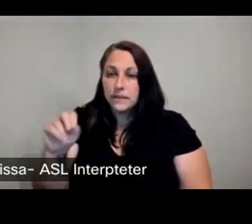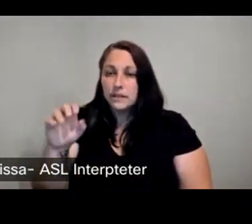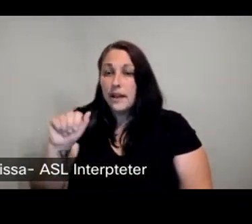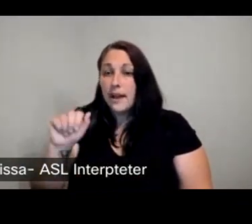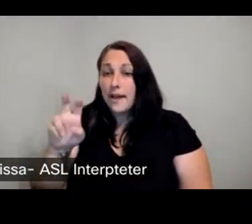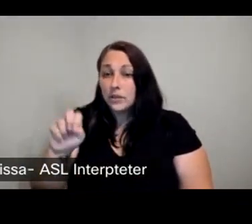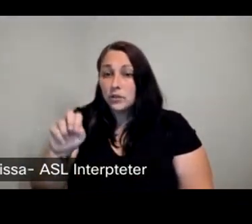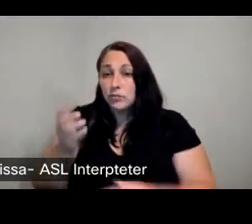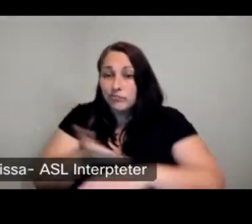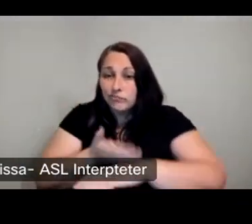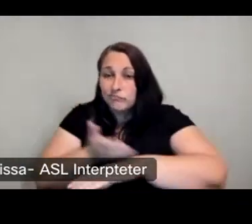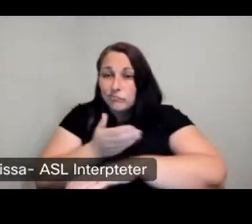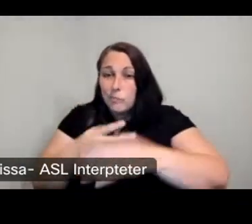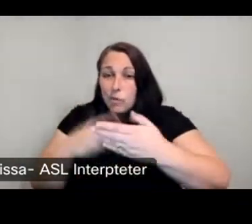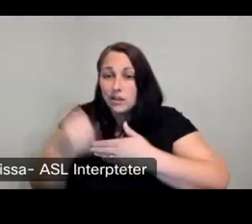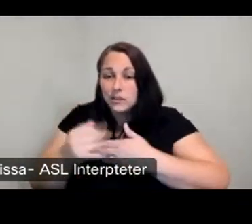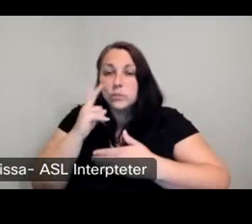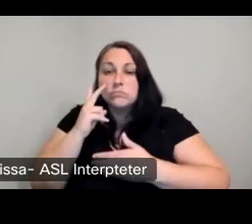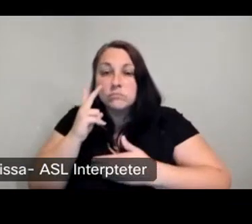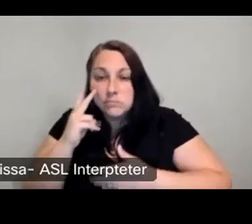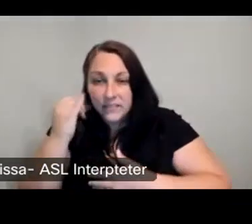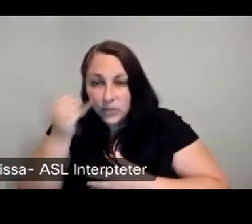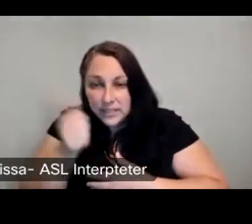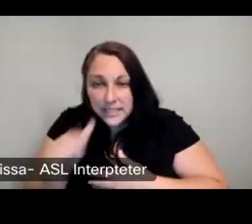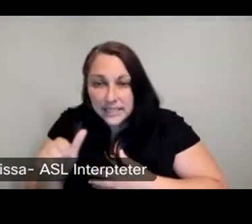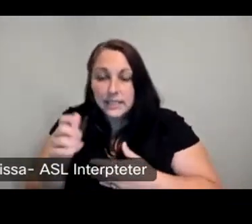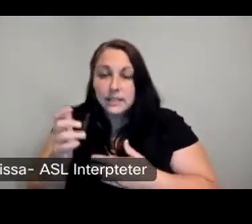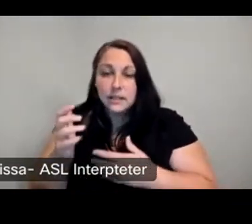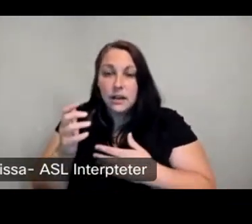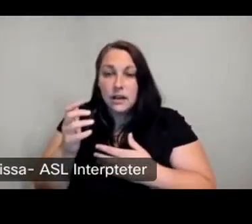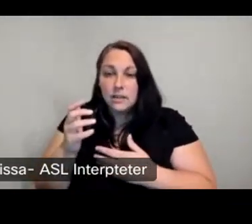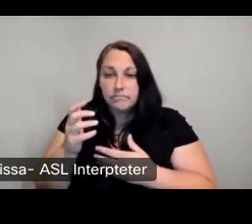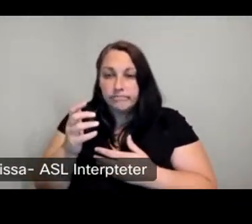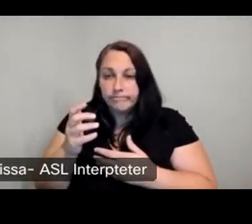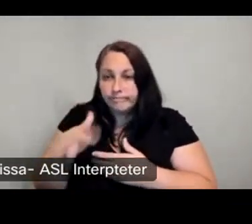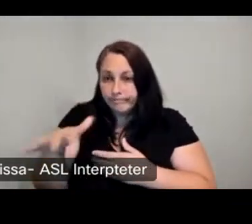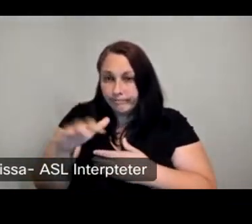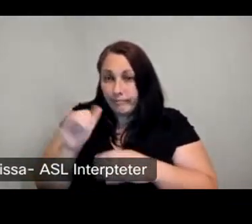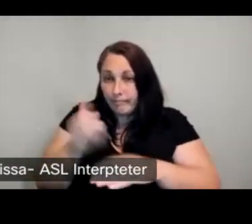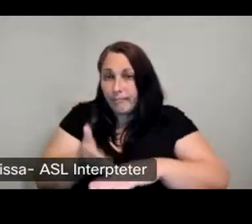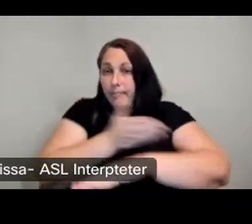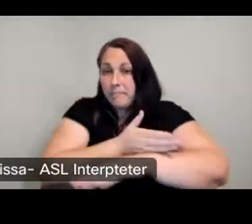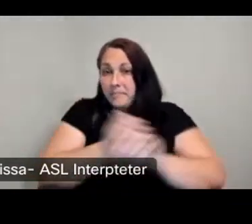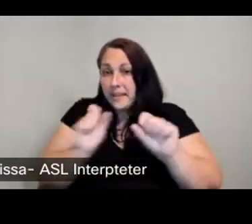to see if there's opportunities there that could benefit this this route I I think you would have